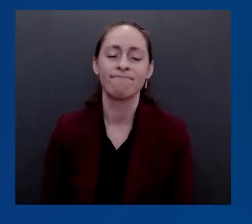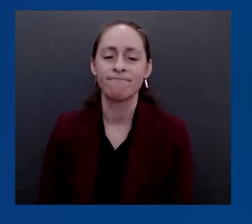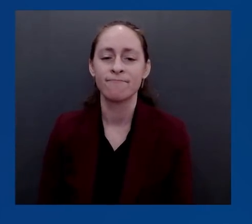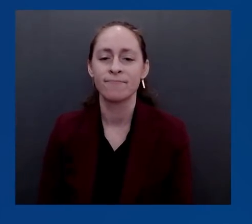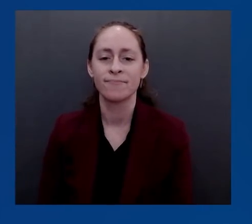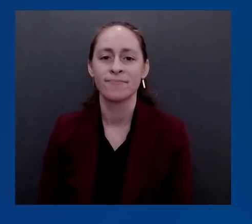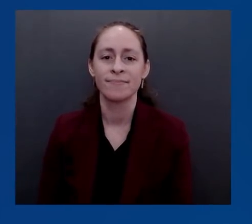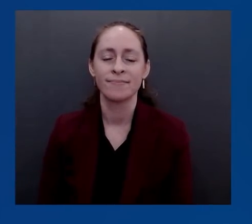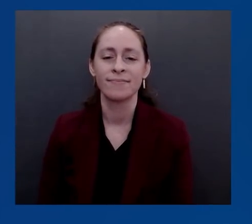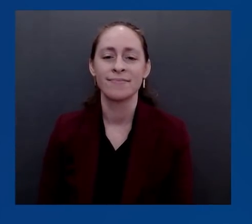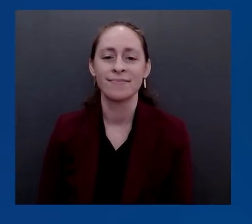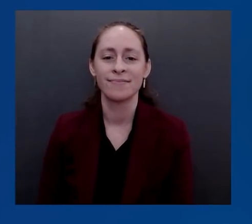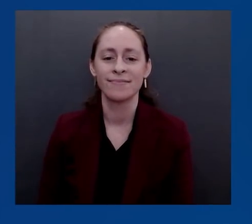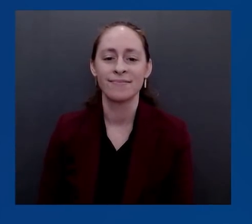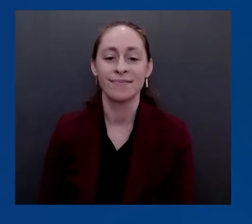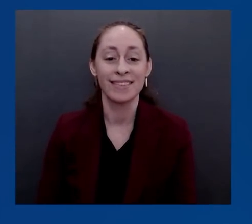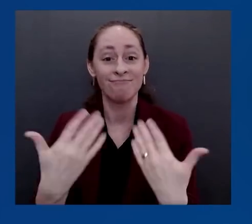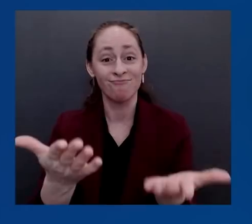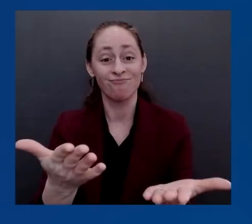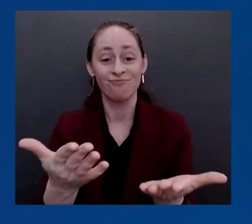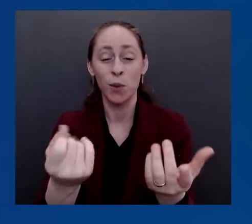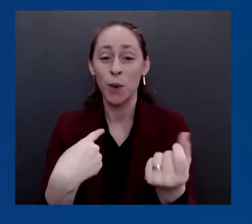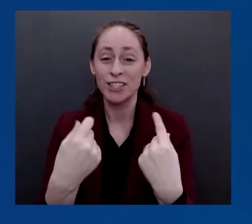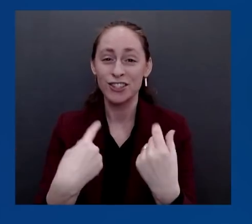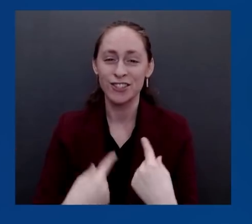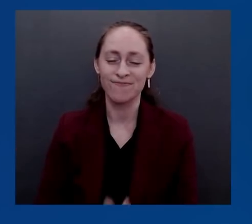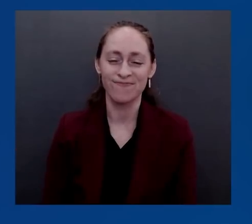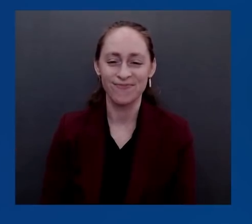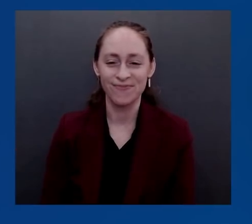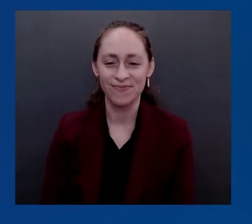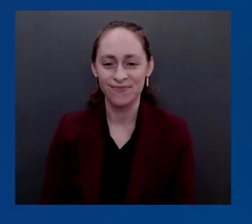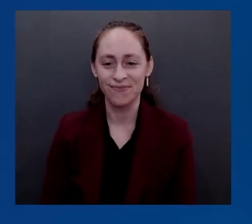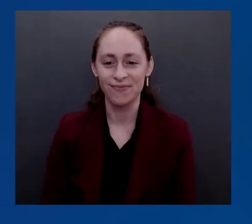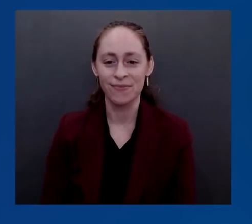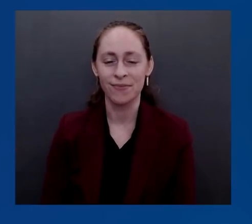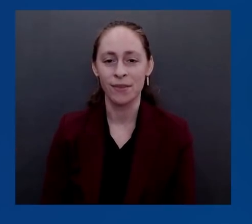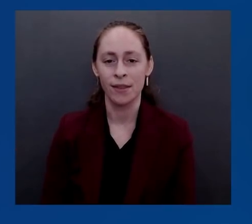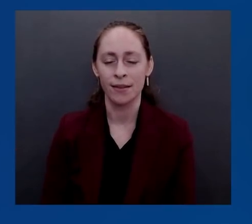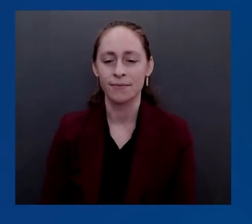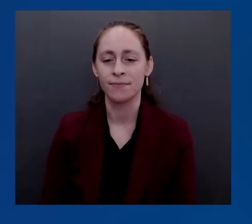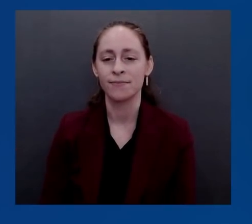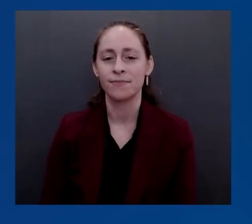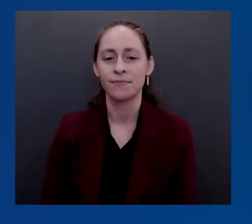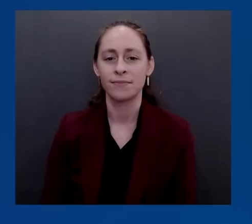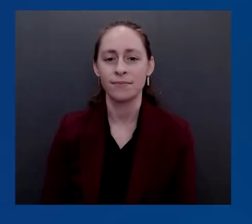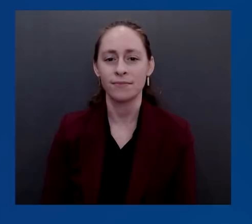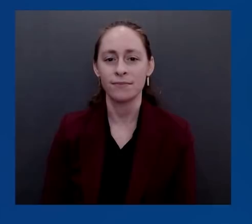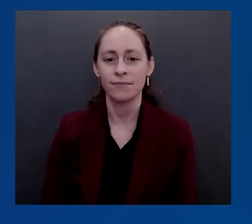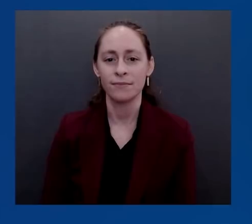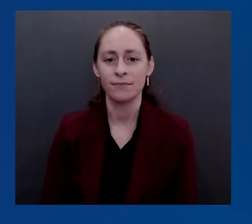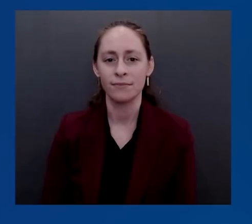Moderator: Thanks, Jeff. We have time for a few questions today. First, let's go to Sabrina Siddiqui at the Wall Street Journal.